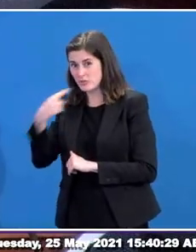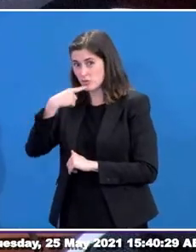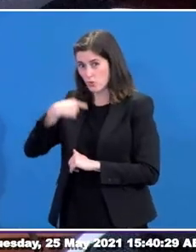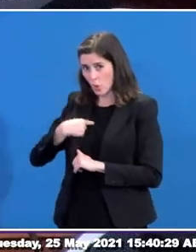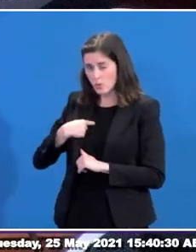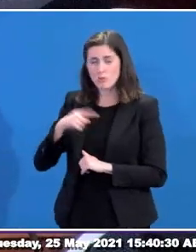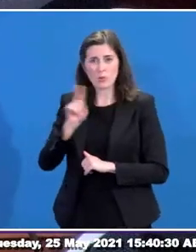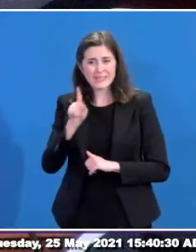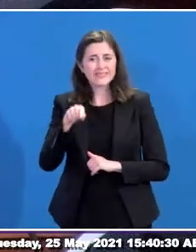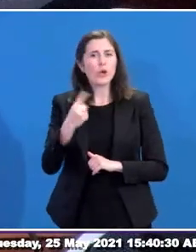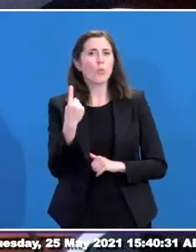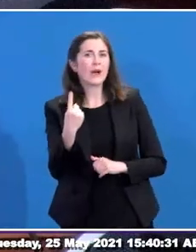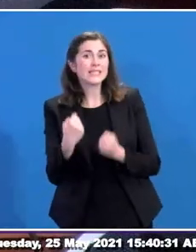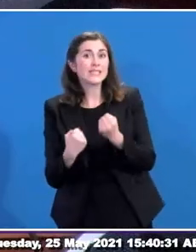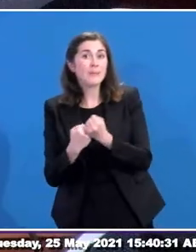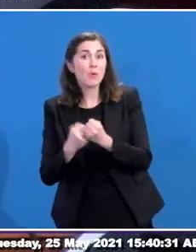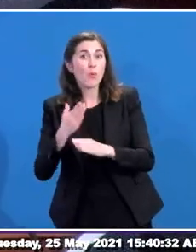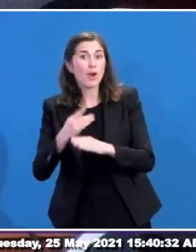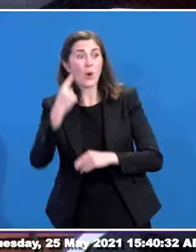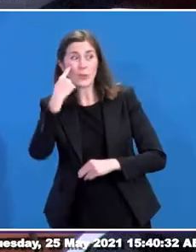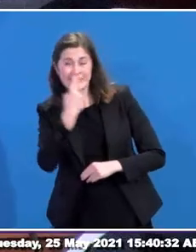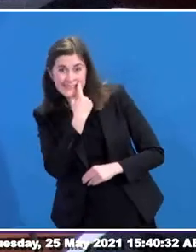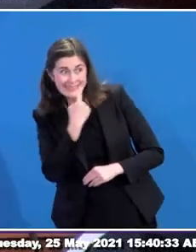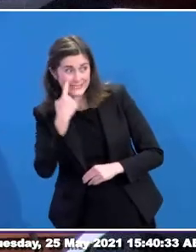worker on the 25th of October.